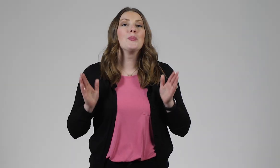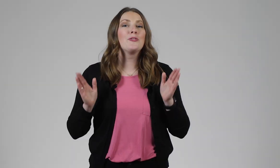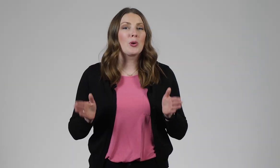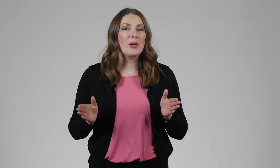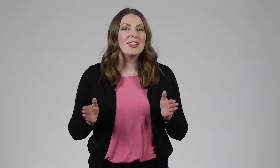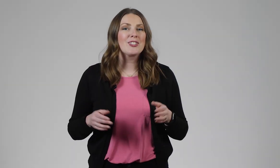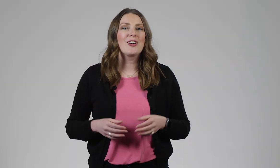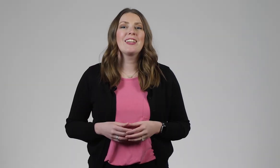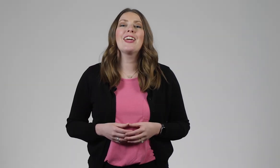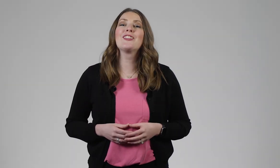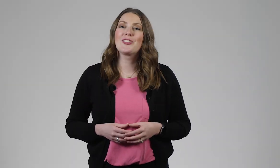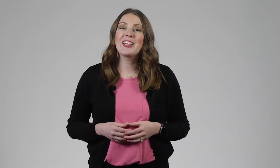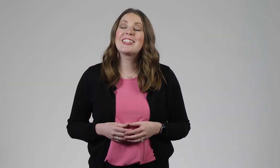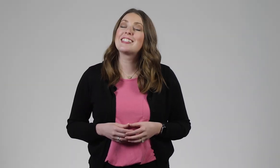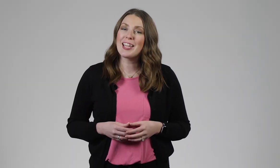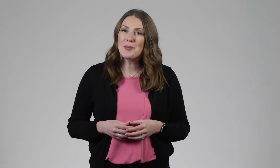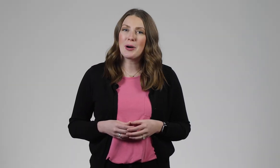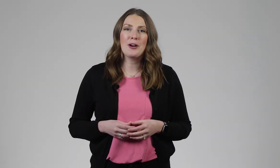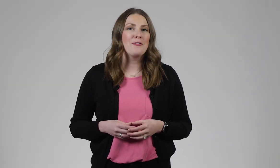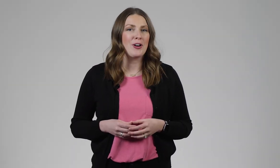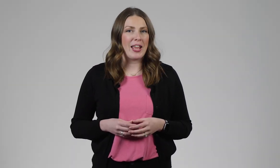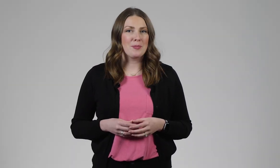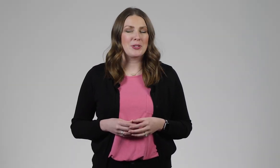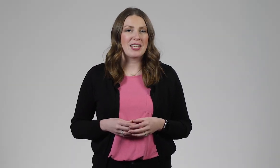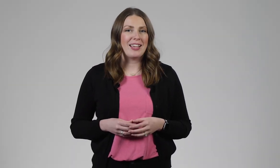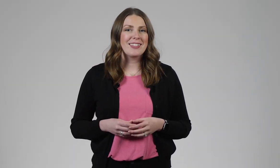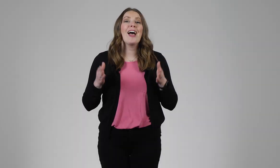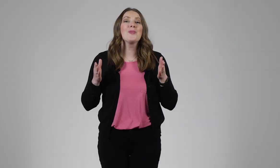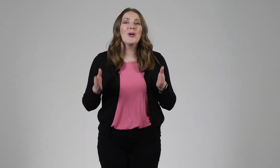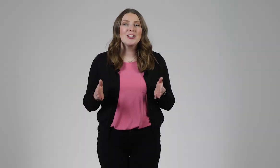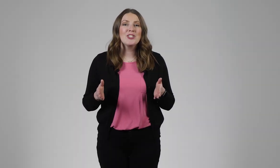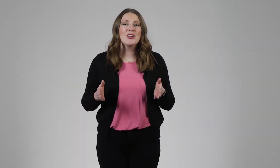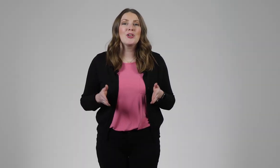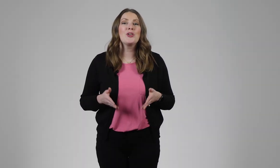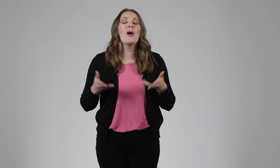Before we get started and learning the second part of our animal signs,I want to show you